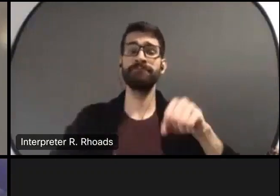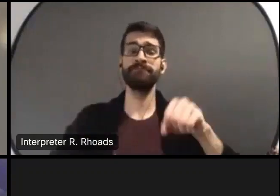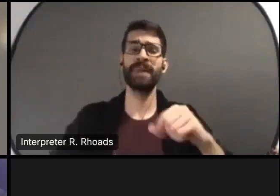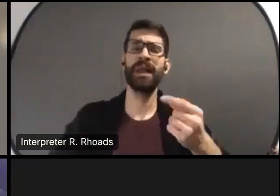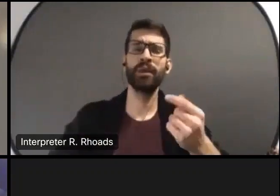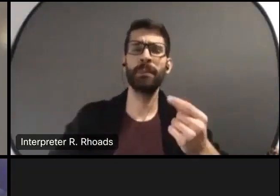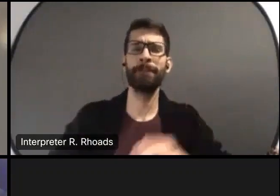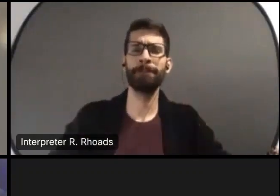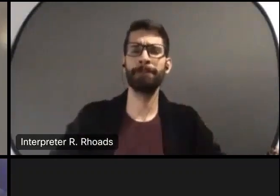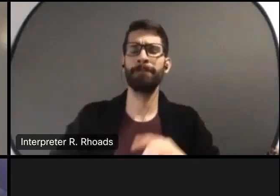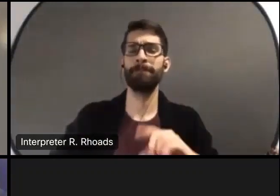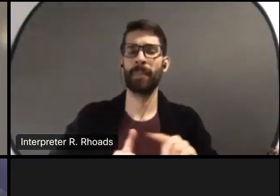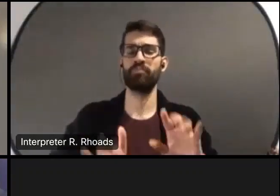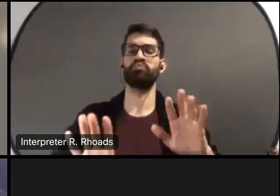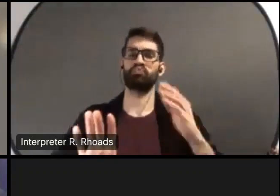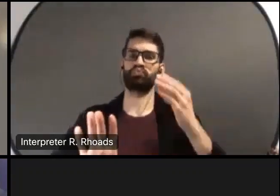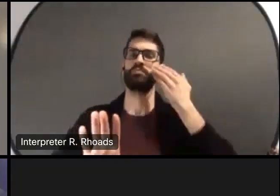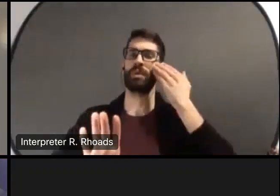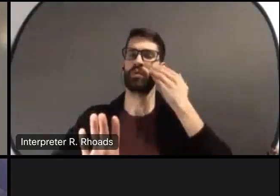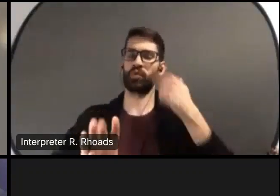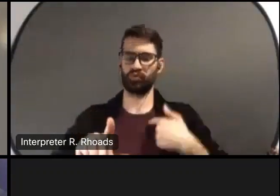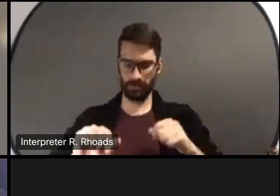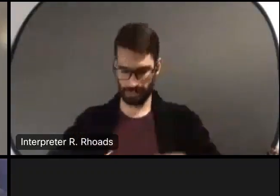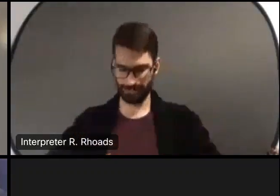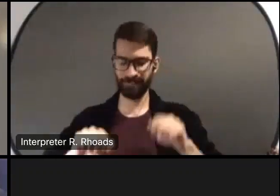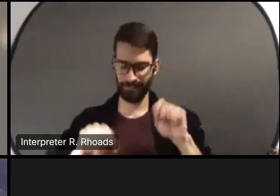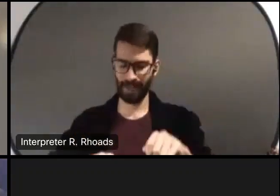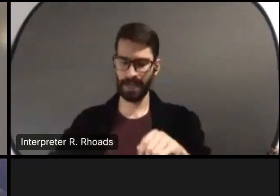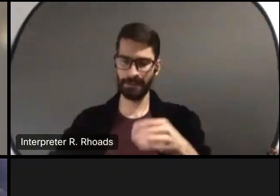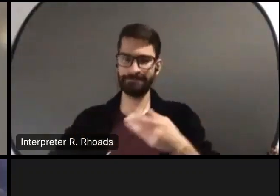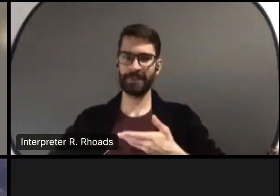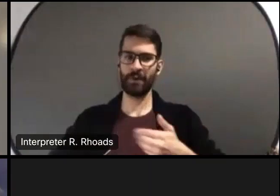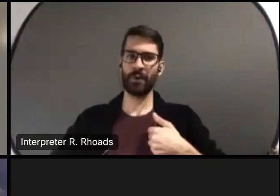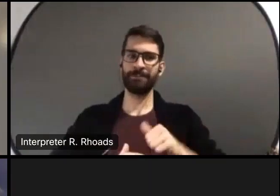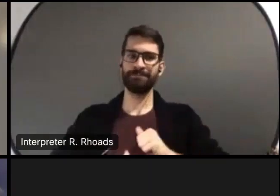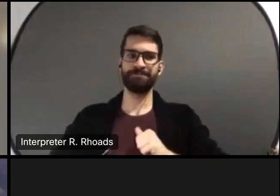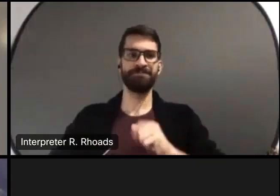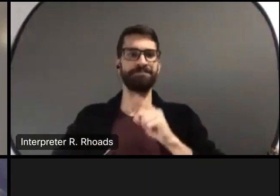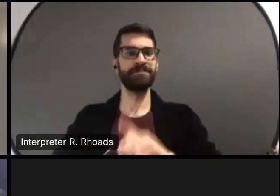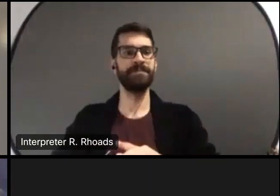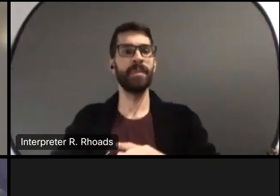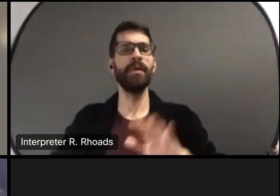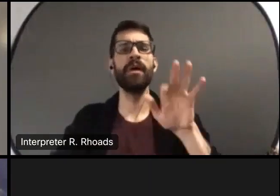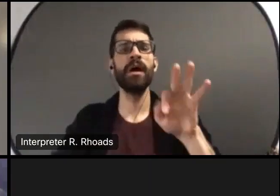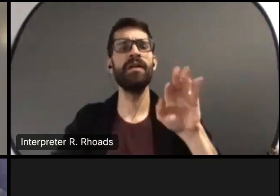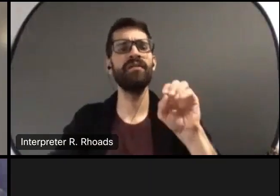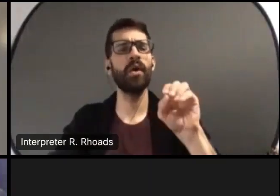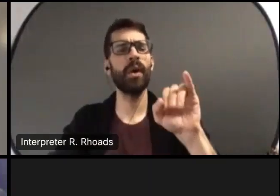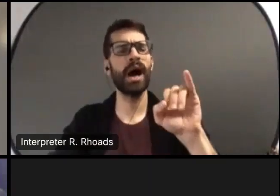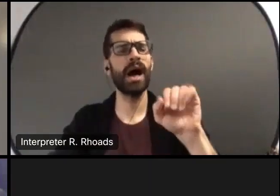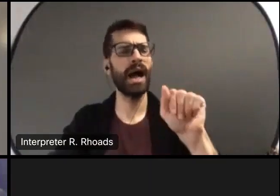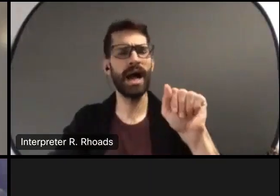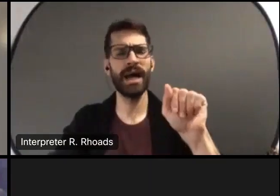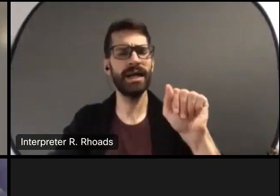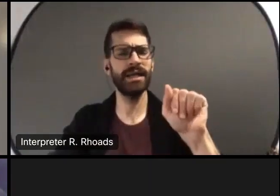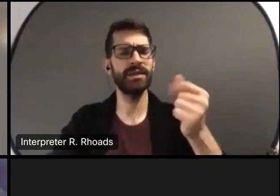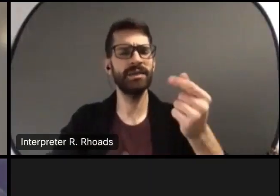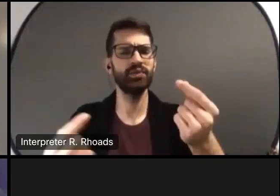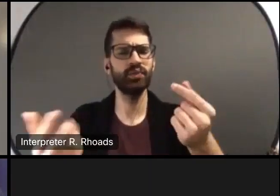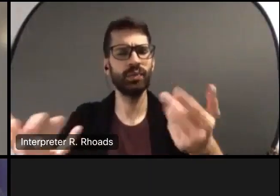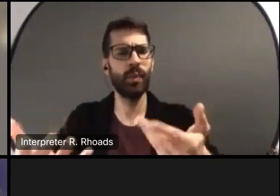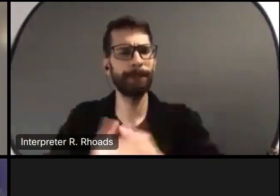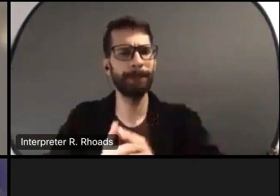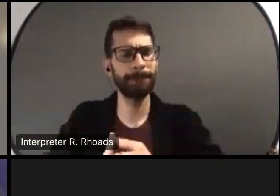I can do this, I can, I can, I can. What is F-O-I-A? (Boese) Oh a Freedom of Information